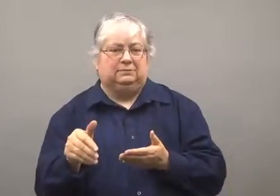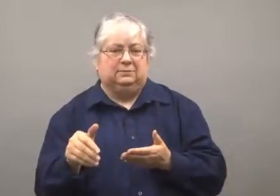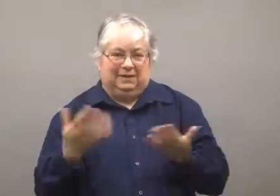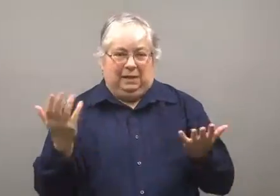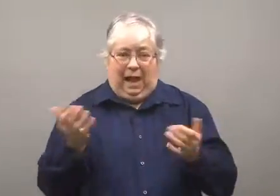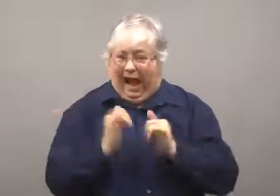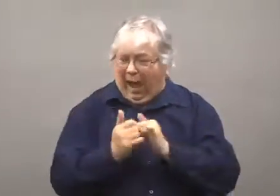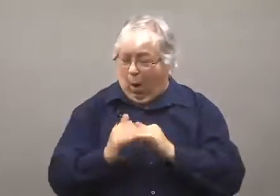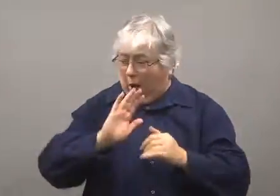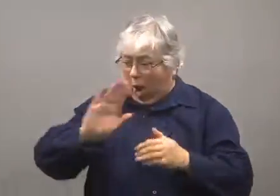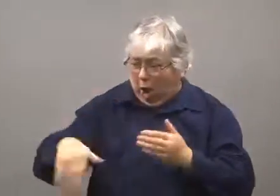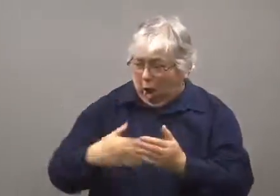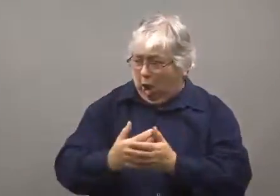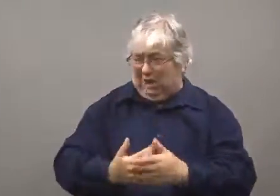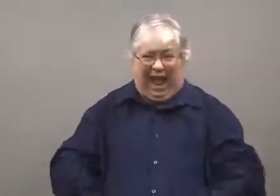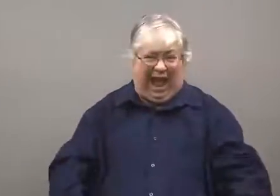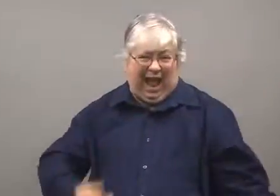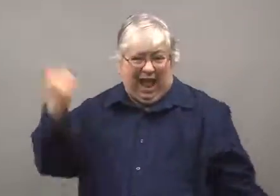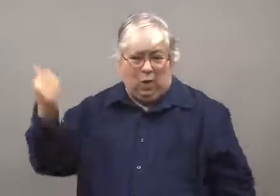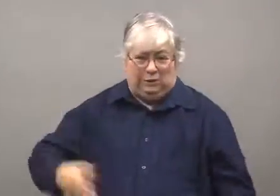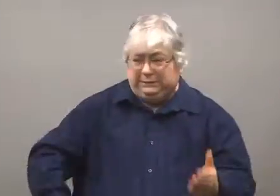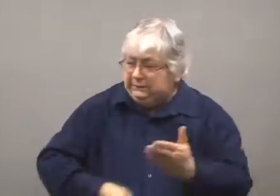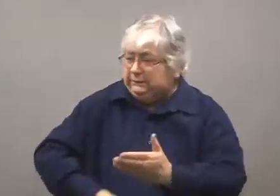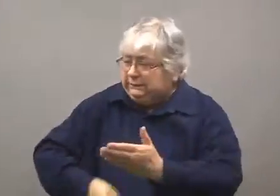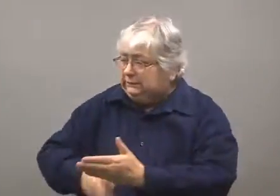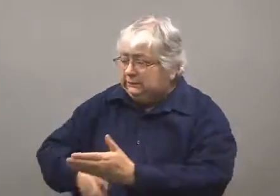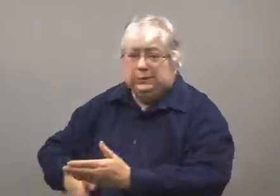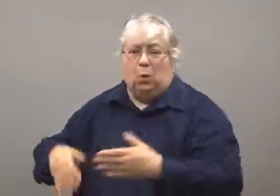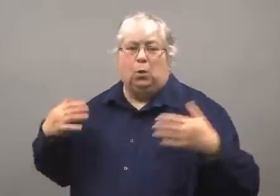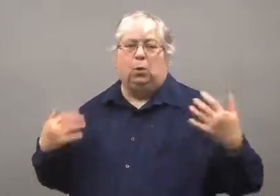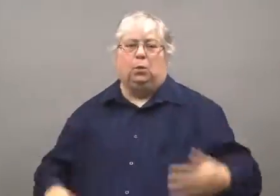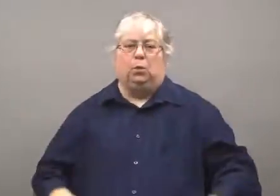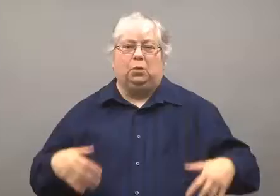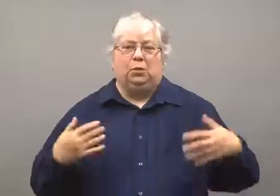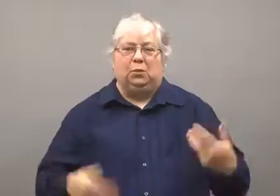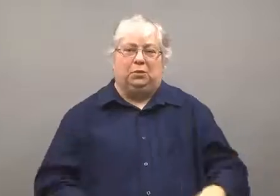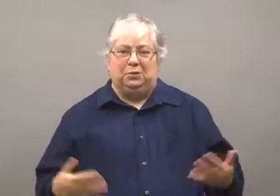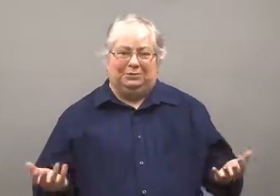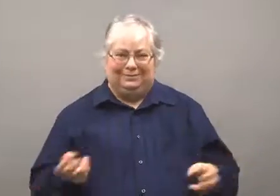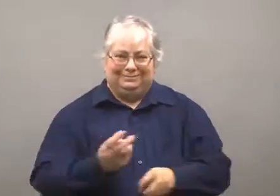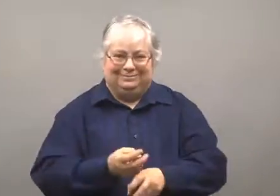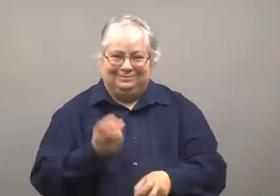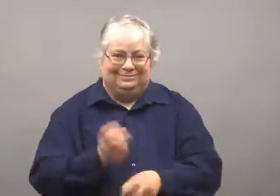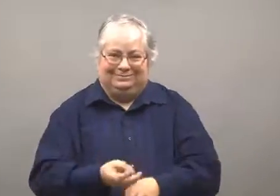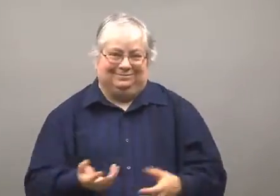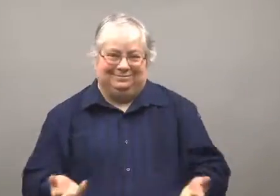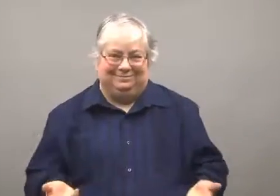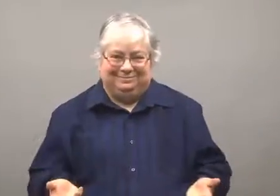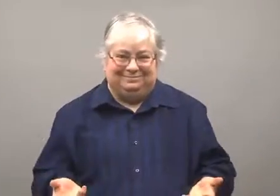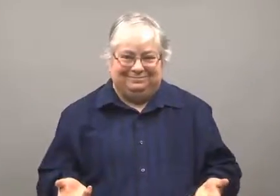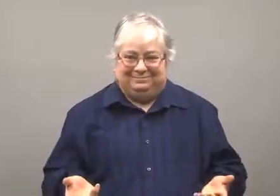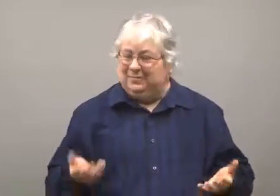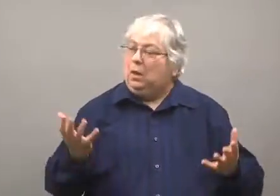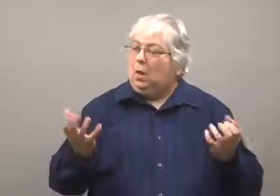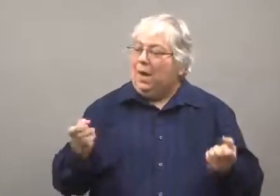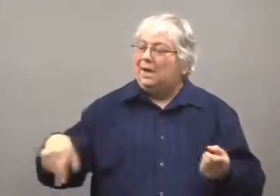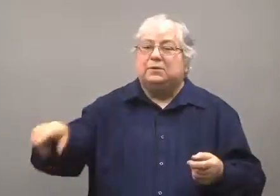and it would be nearly impossible to deport them all.